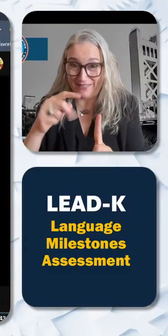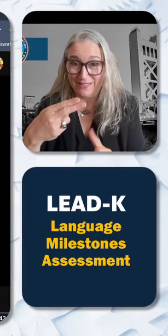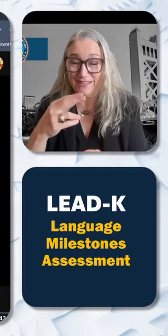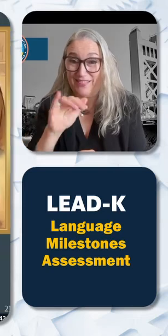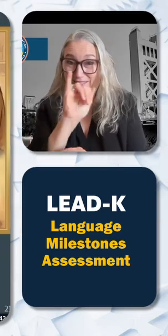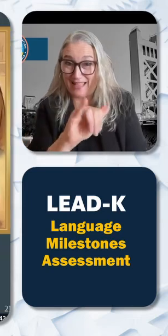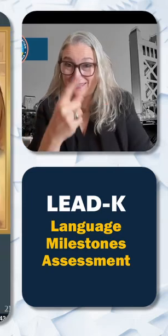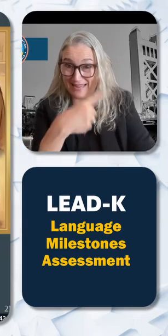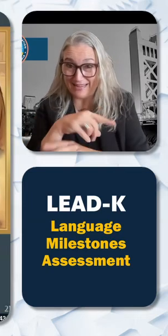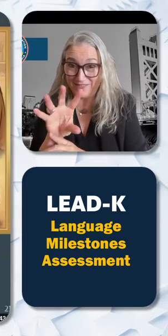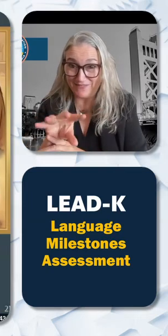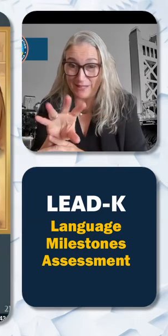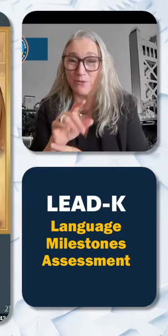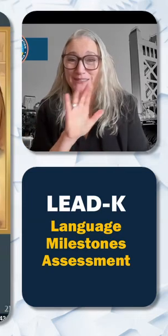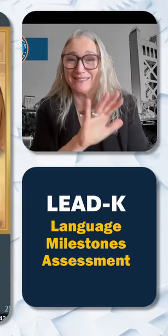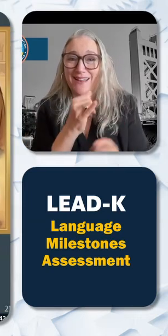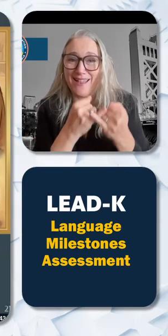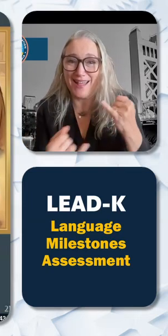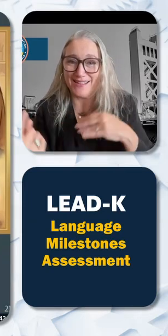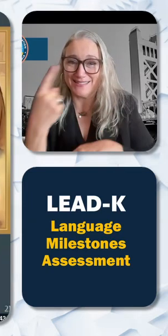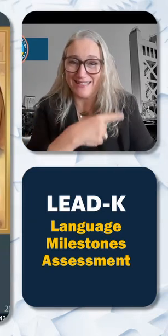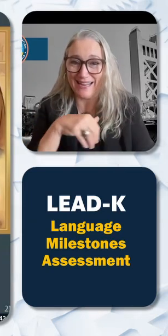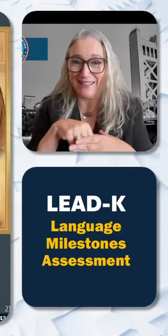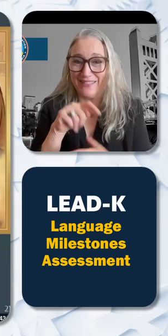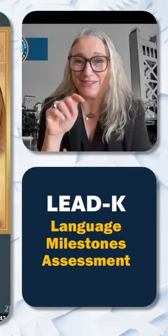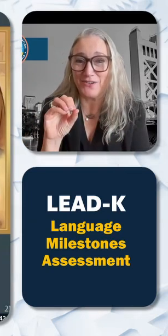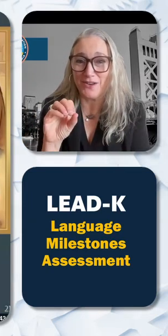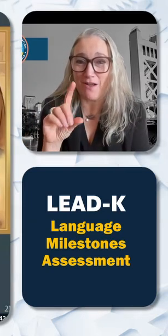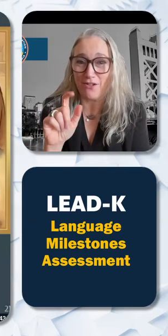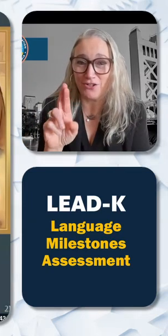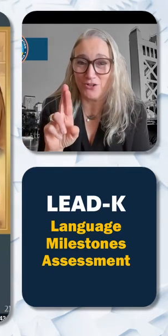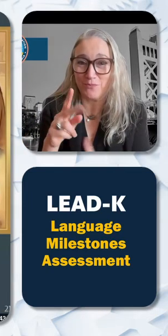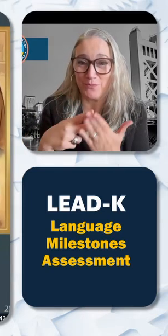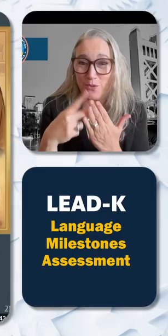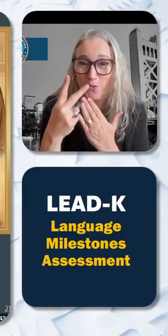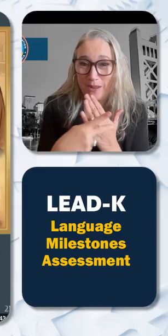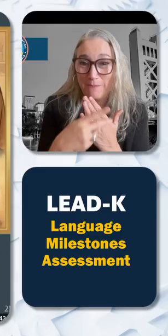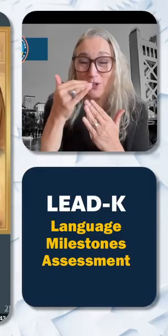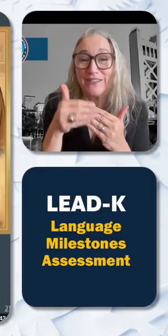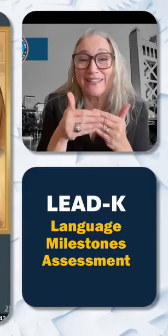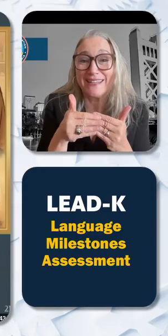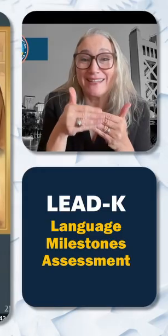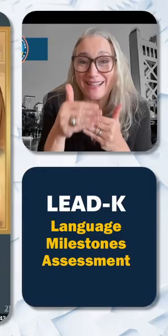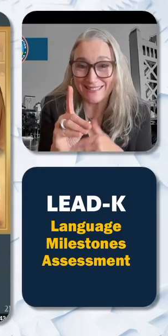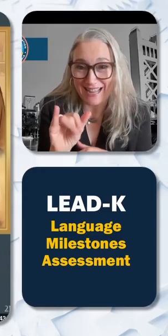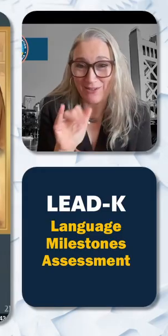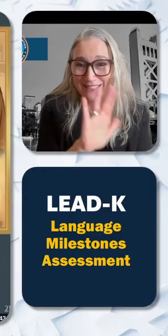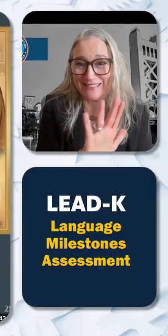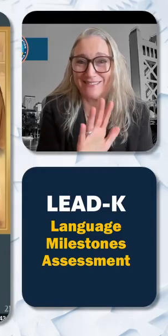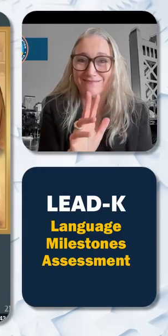So that little boy, Heath. that that day that they're making that filming example was the last